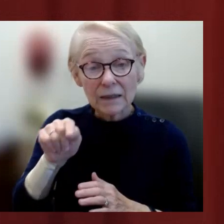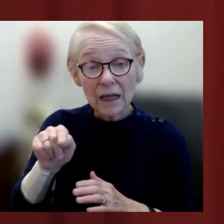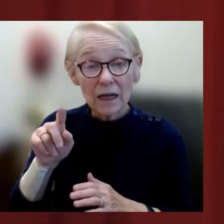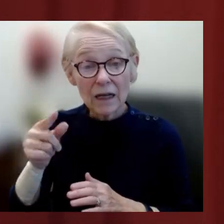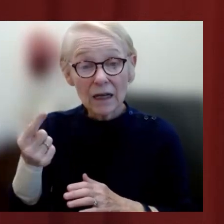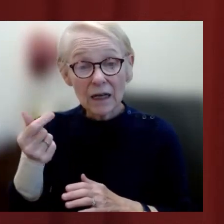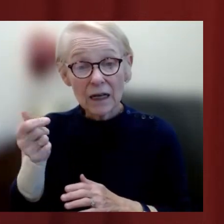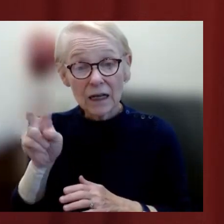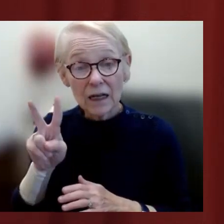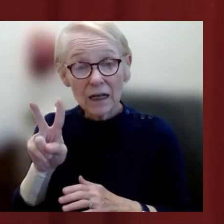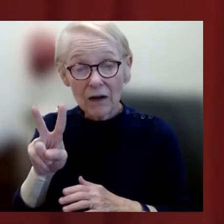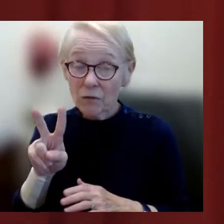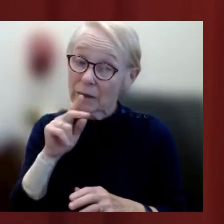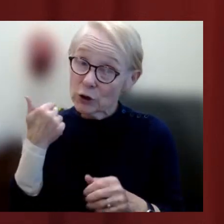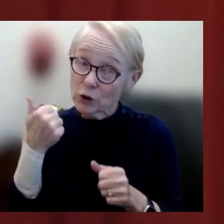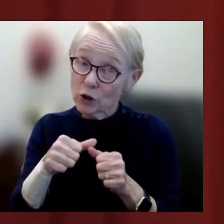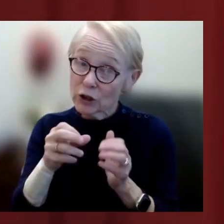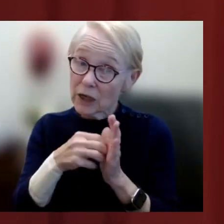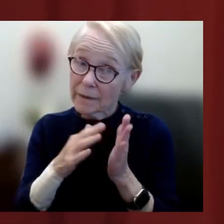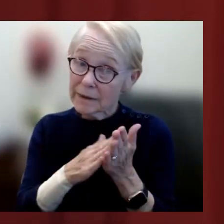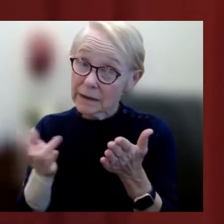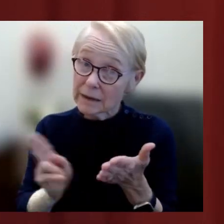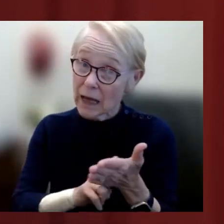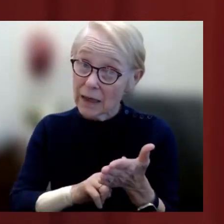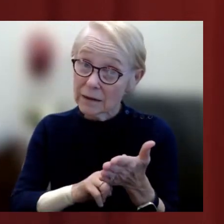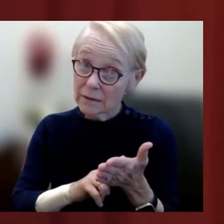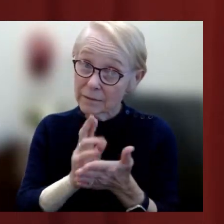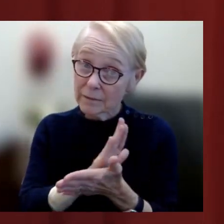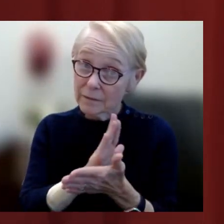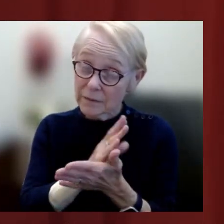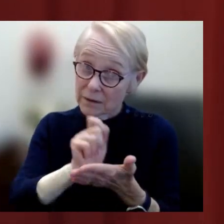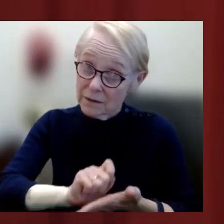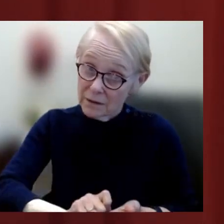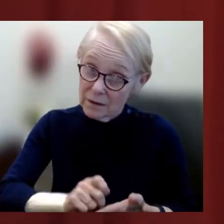your documents are assigned that they are all in their necessary envelopes because I think you have